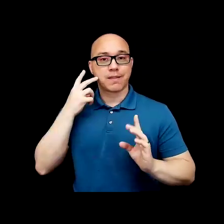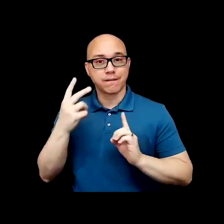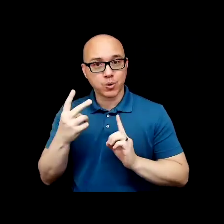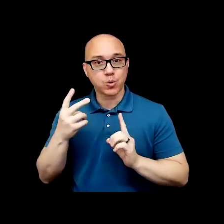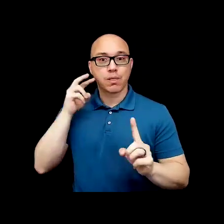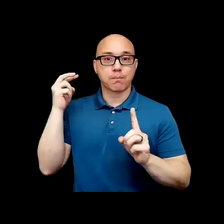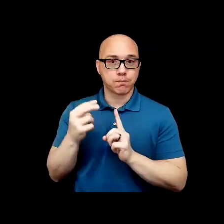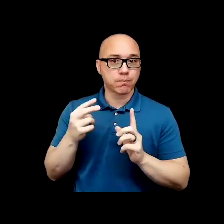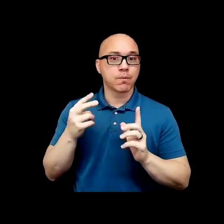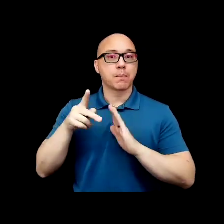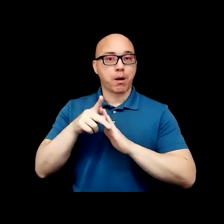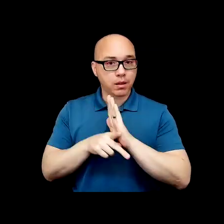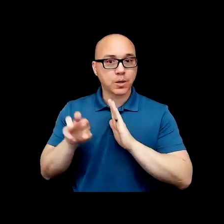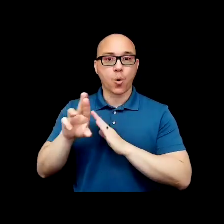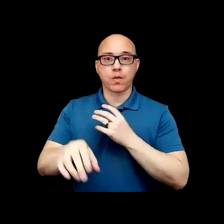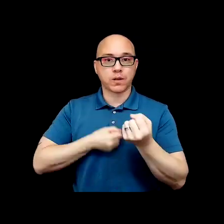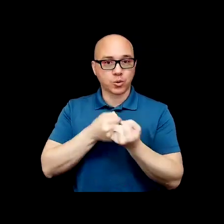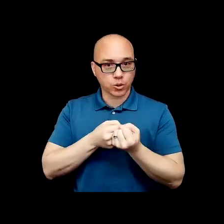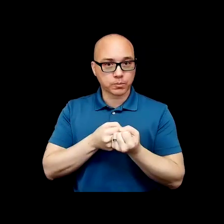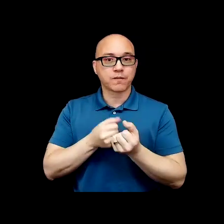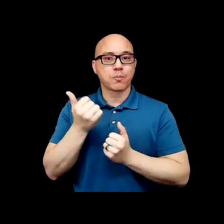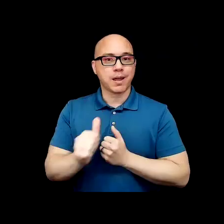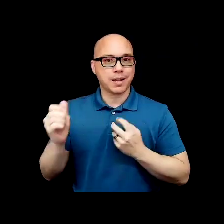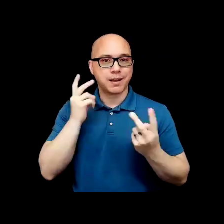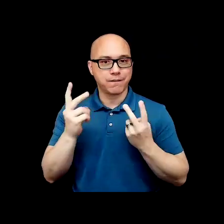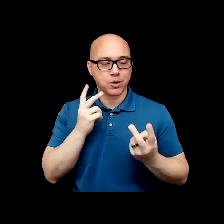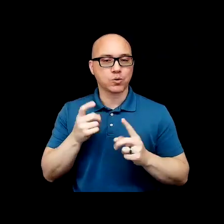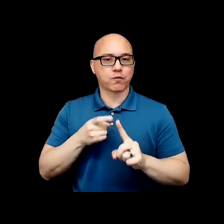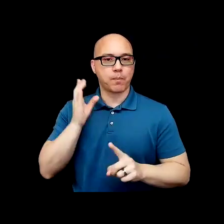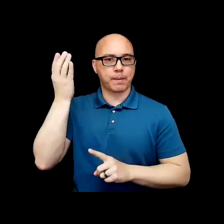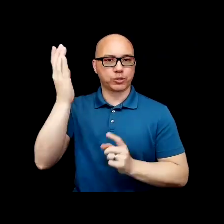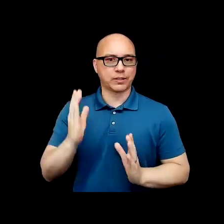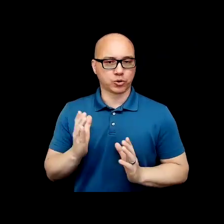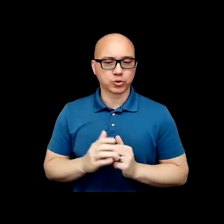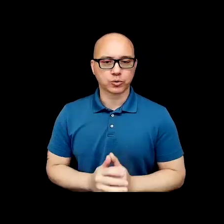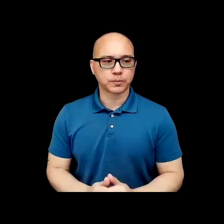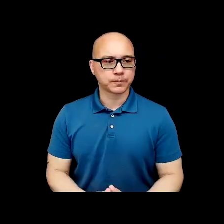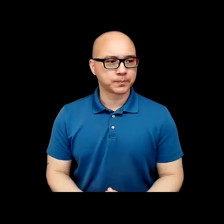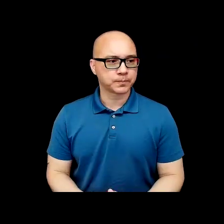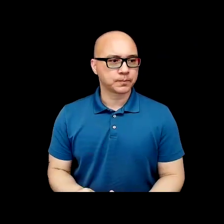or an endorsement of any views expressed, or materials provided by any Federal Agency.